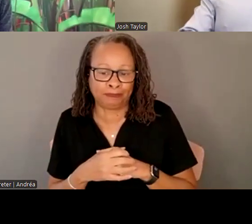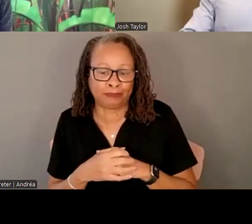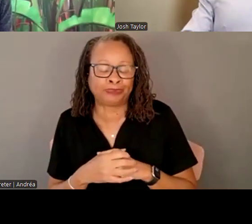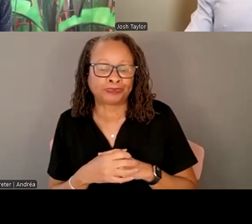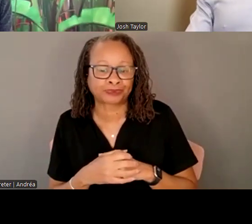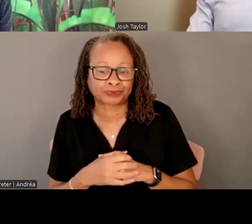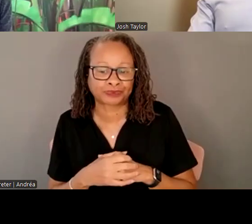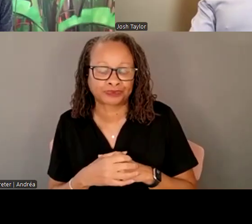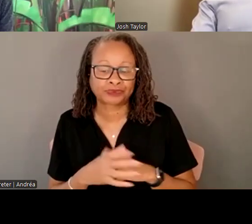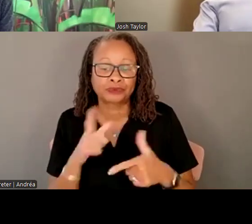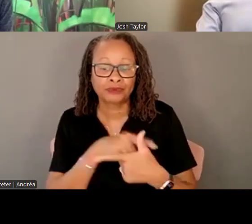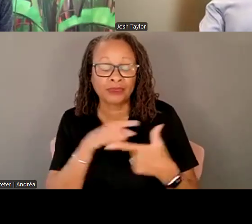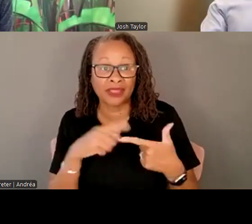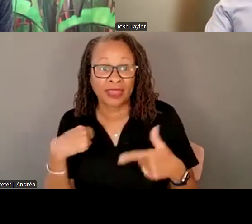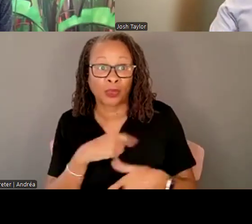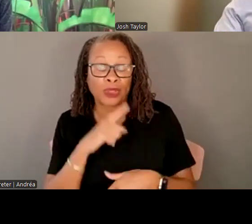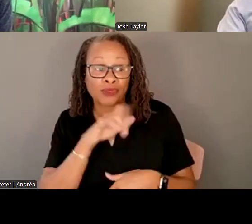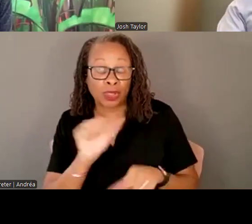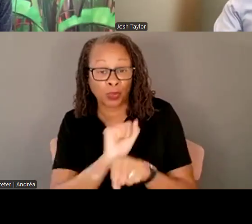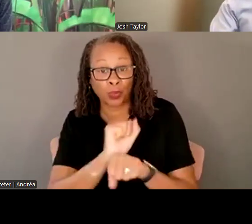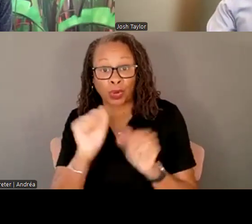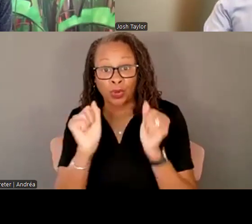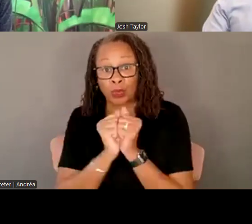And then we really work with you know,